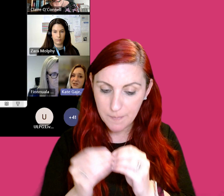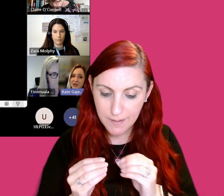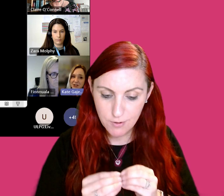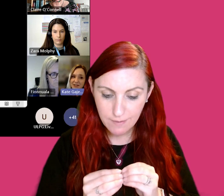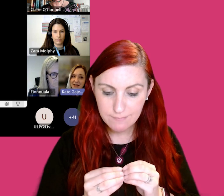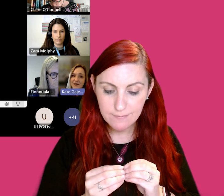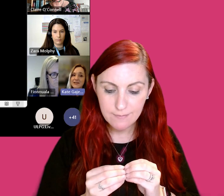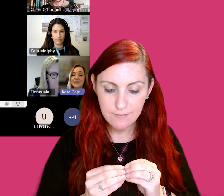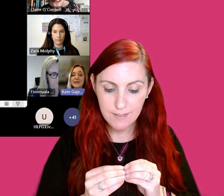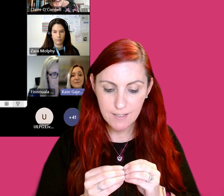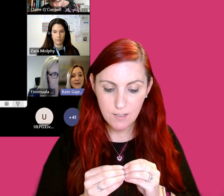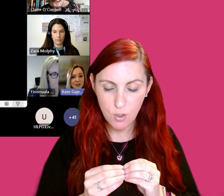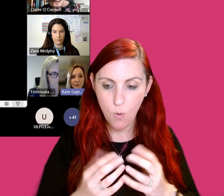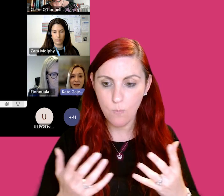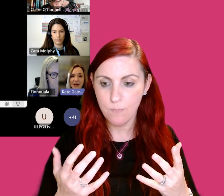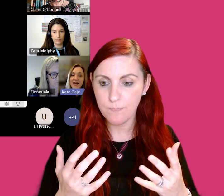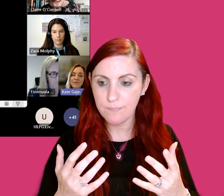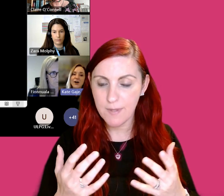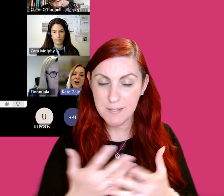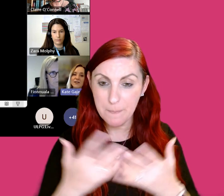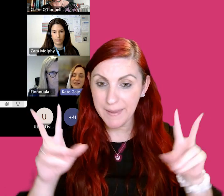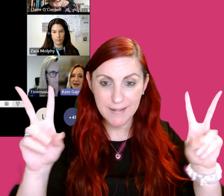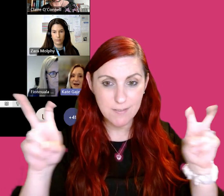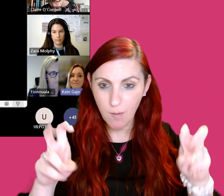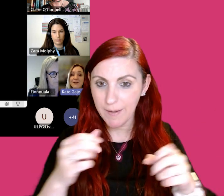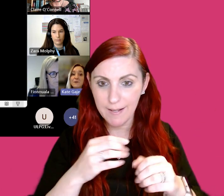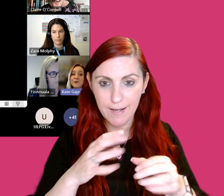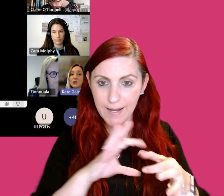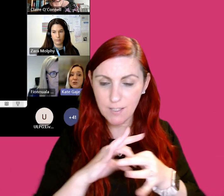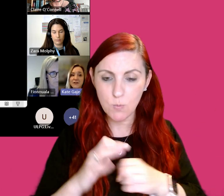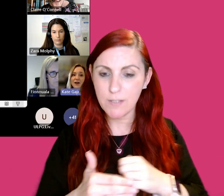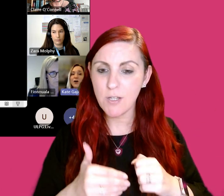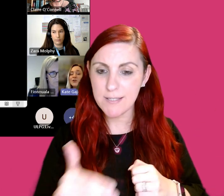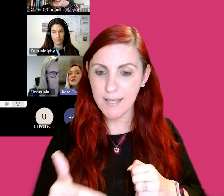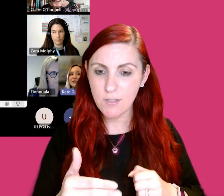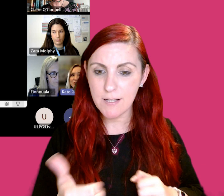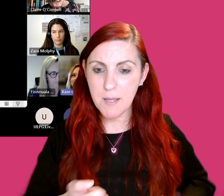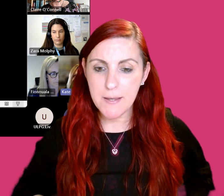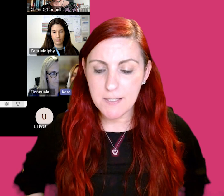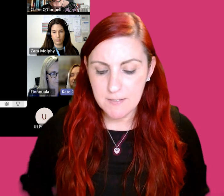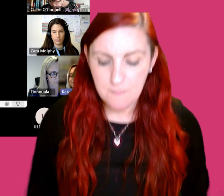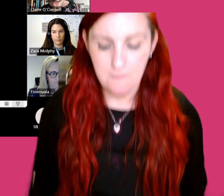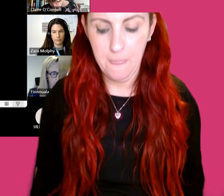gestational diabetes it is a big topic because uh people usually think oh you did it to yourself